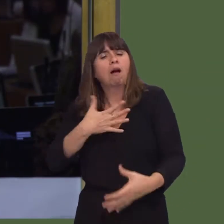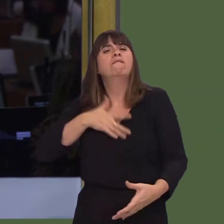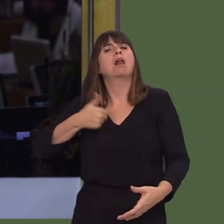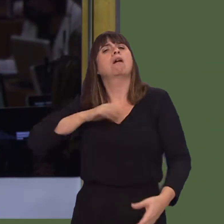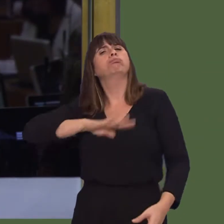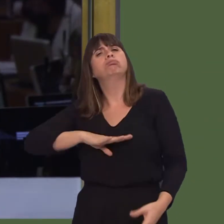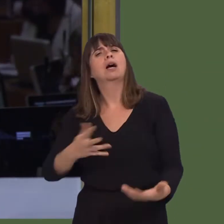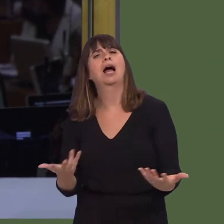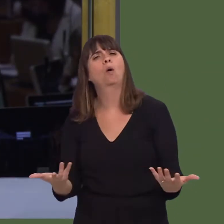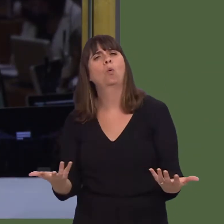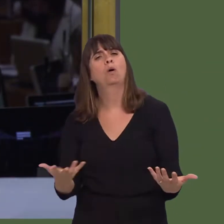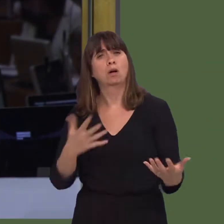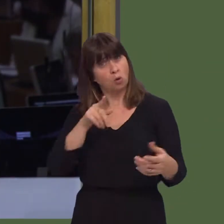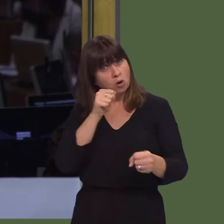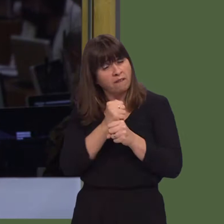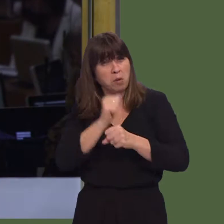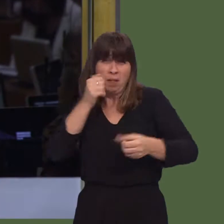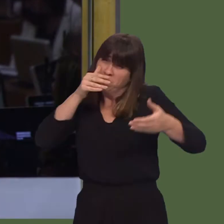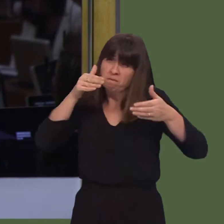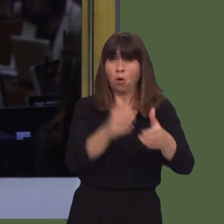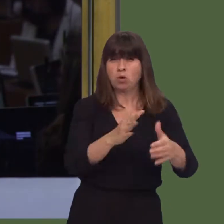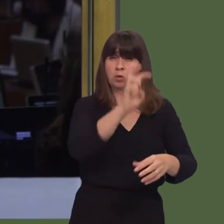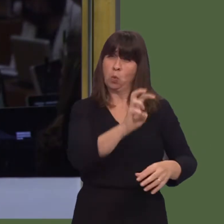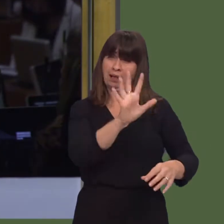on this area of work and that communities in the west can see an accelerated pace of